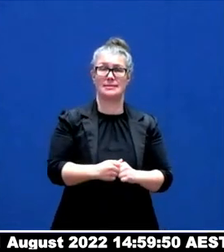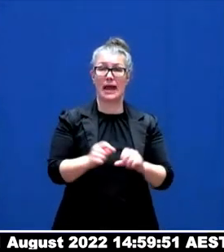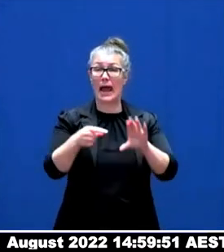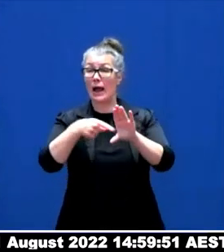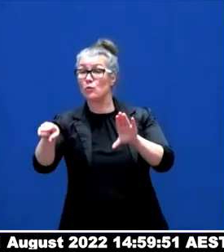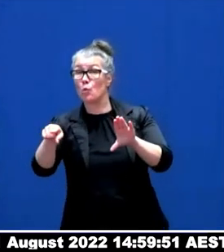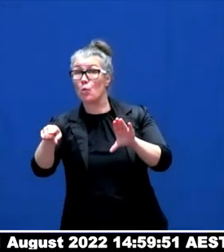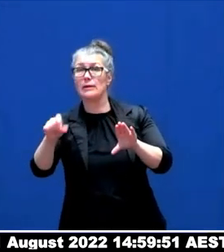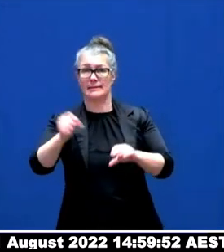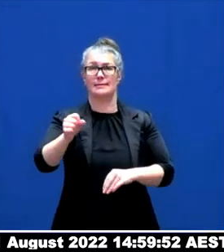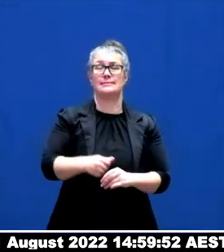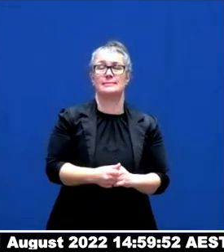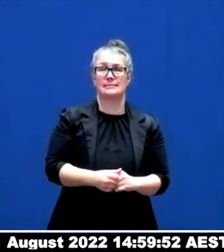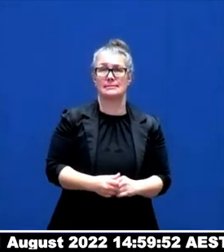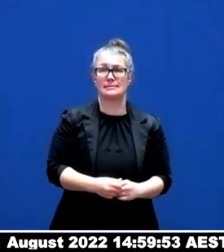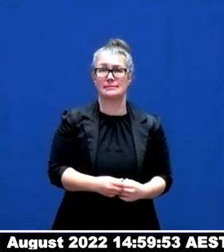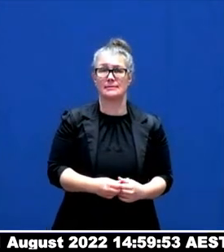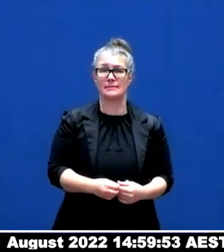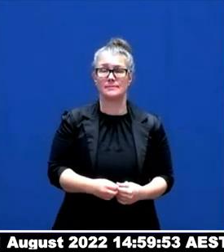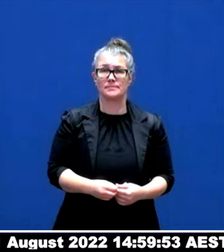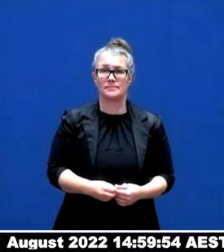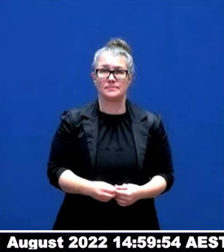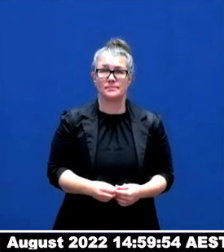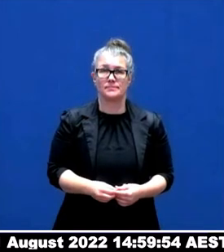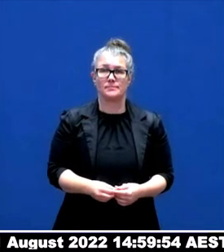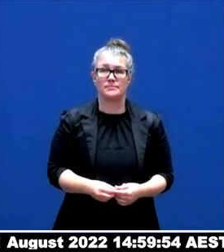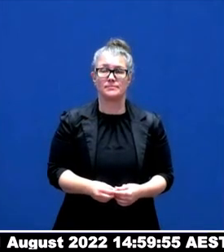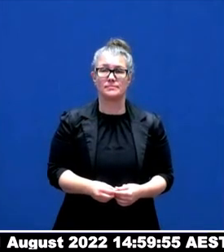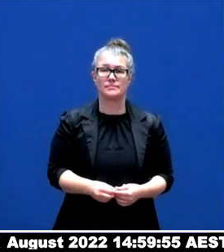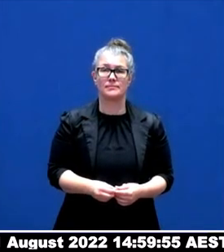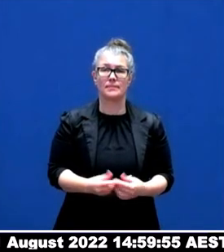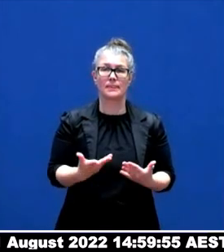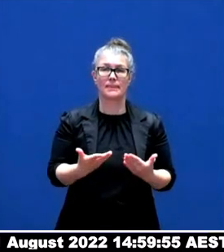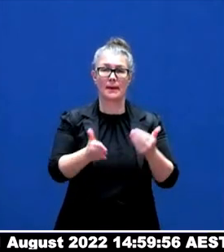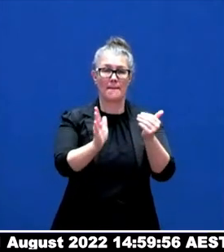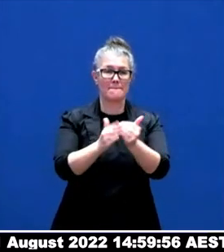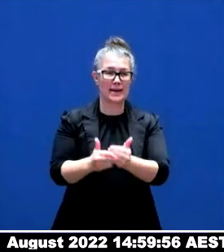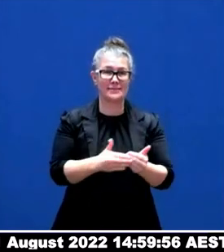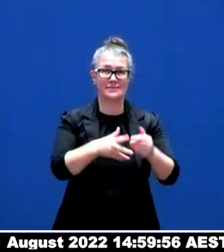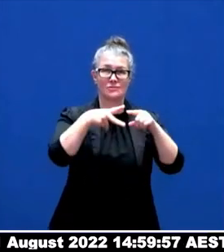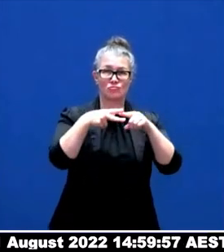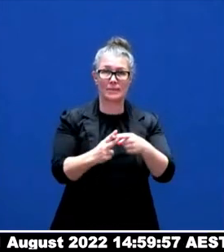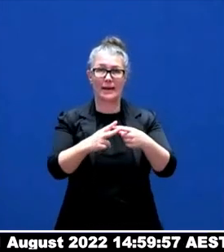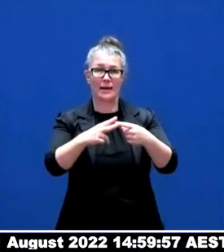Yes. MS DOWSETT: Maintenance, repairing broken windows and doors?